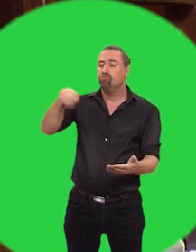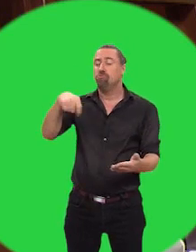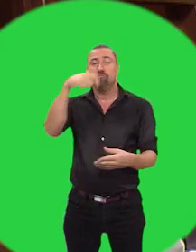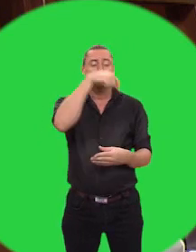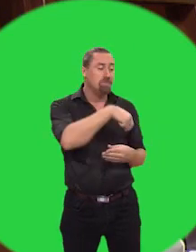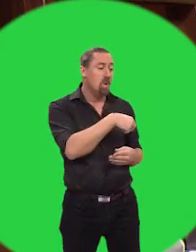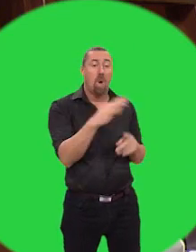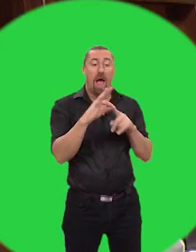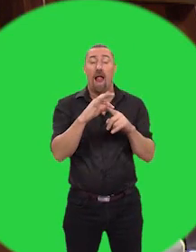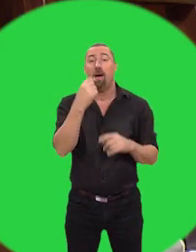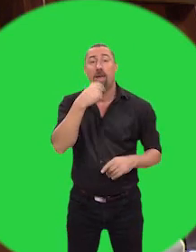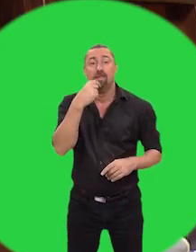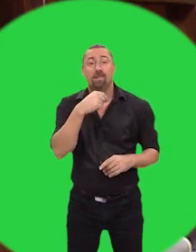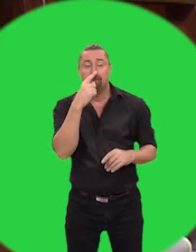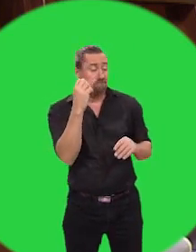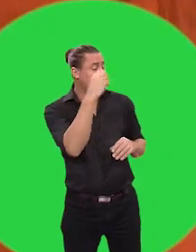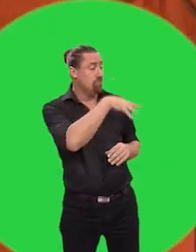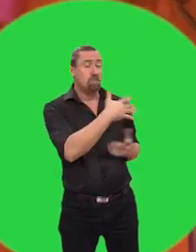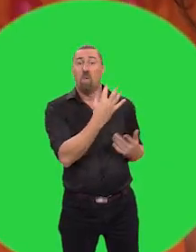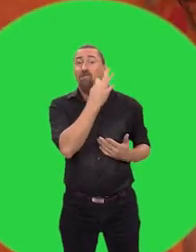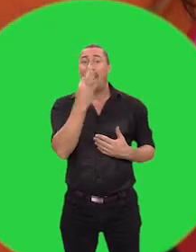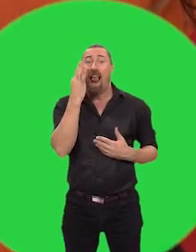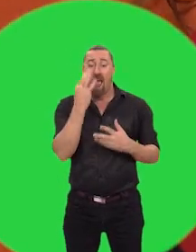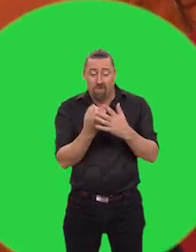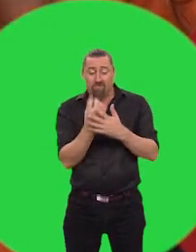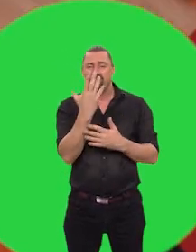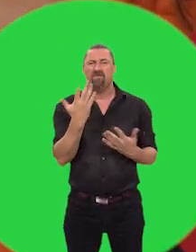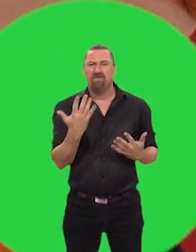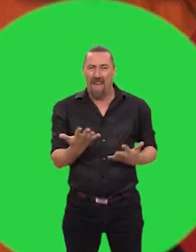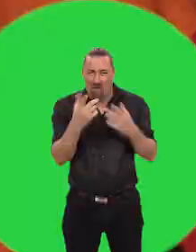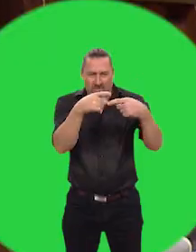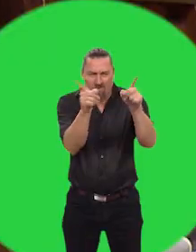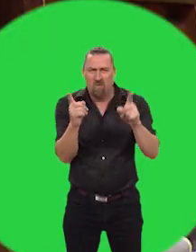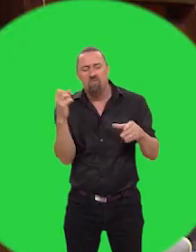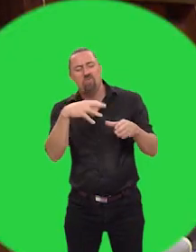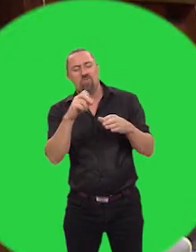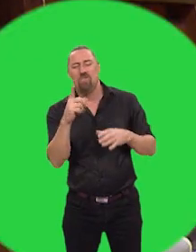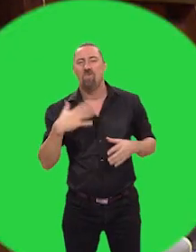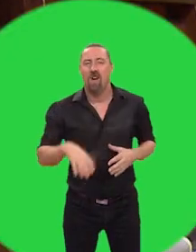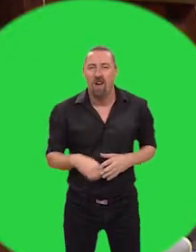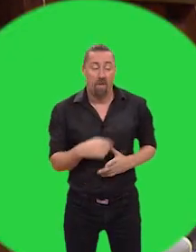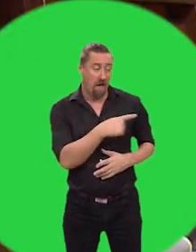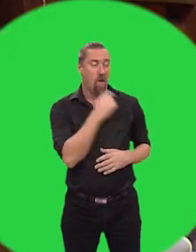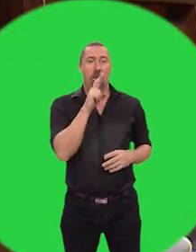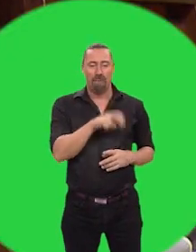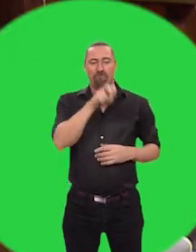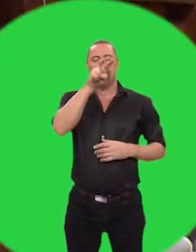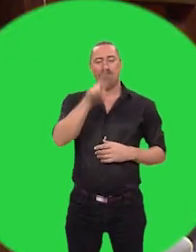or maybe our colored pens or even a flower, it's up to you. But for now, my kangaroo is going to bounce away.